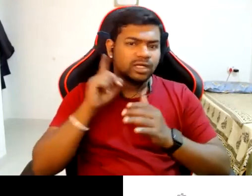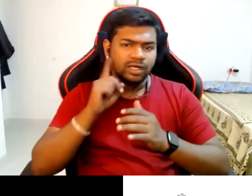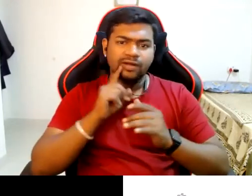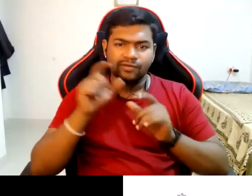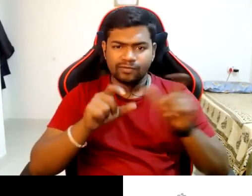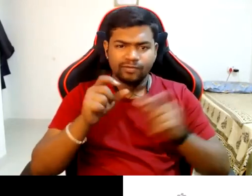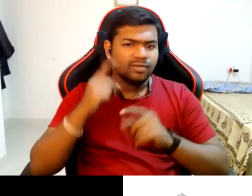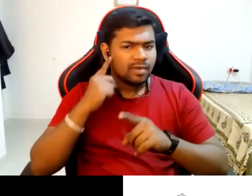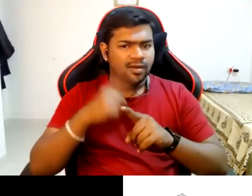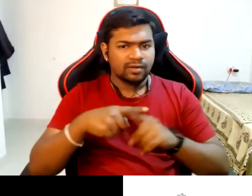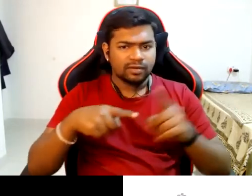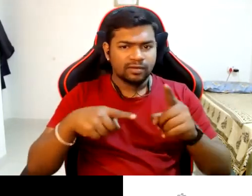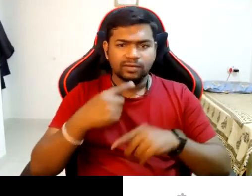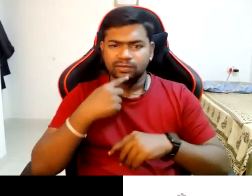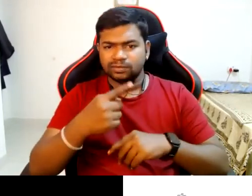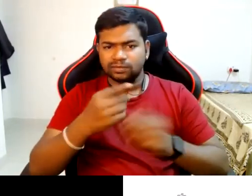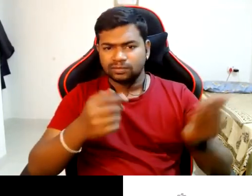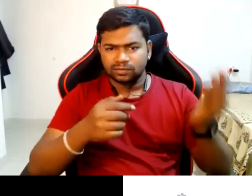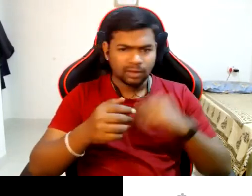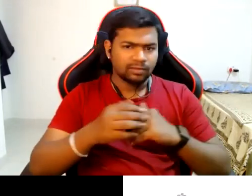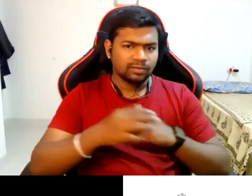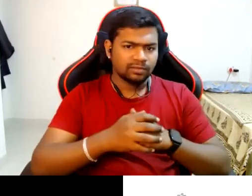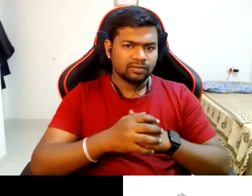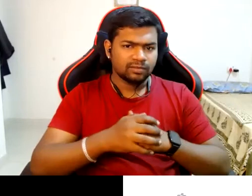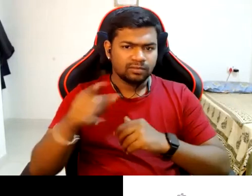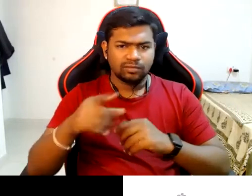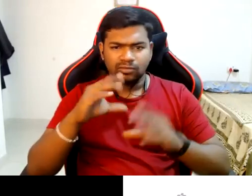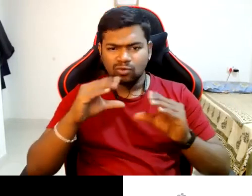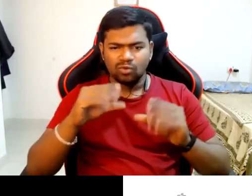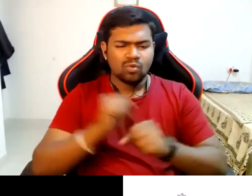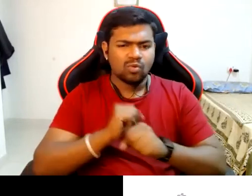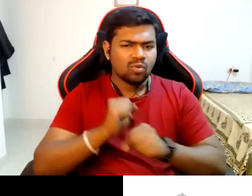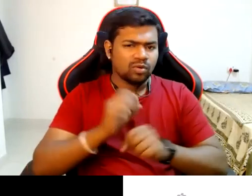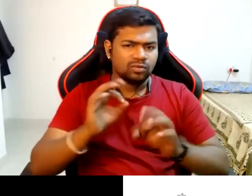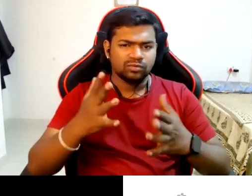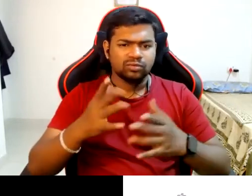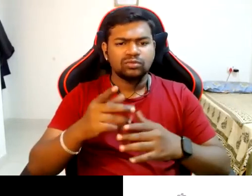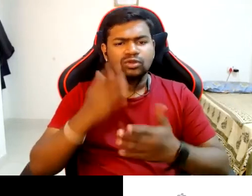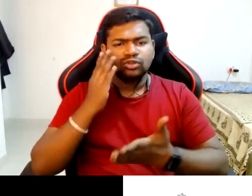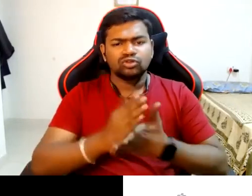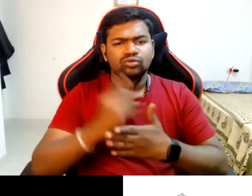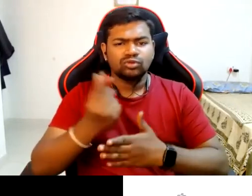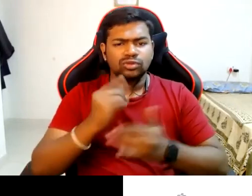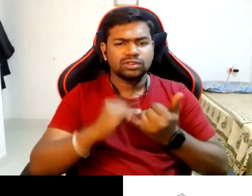hard of hearing people here come on. this software is not working and they stop using that. That is not the right way.